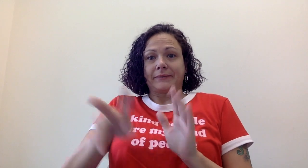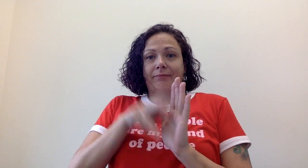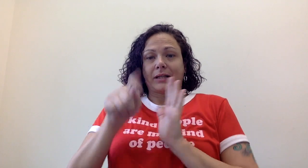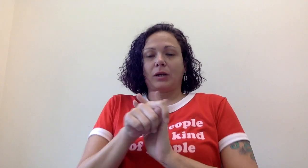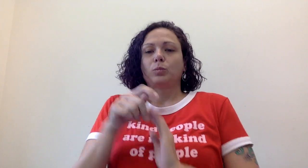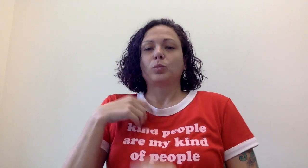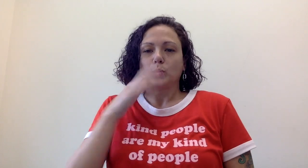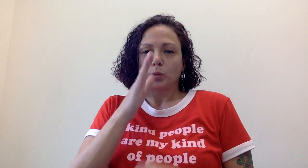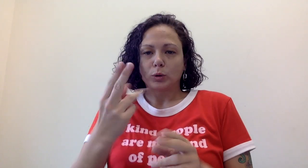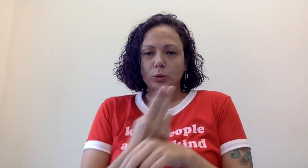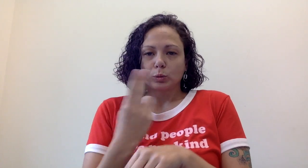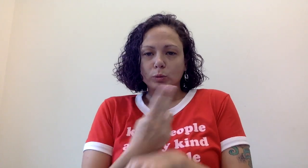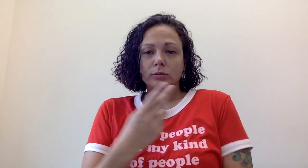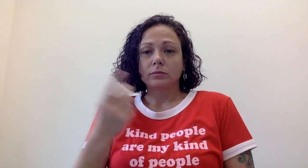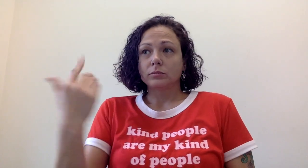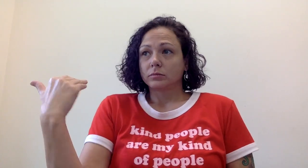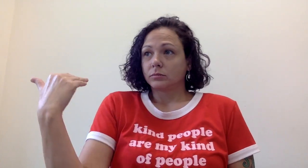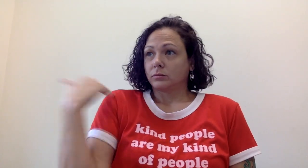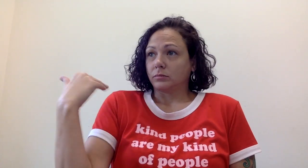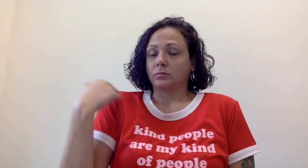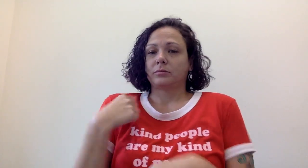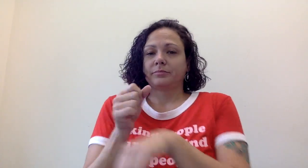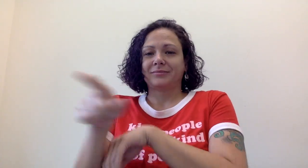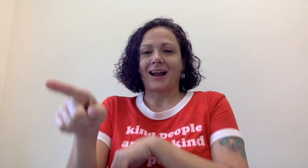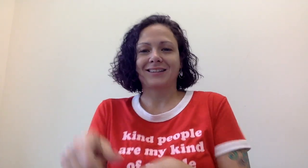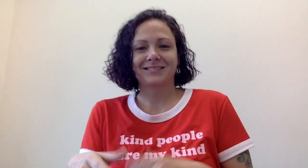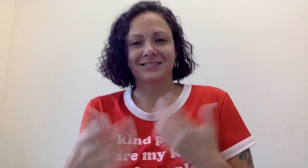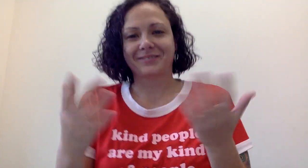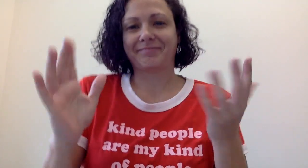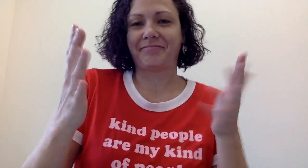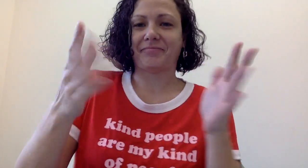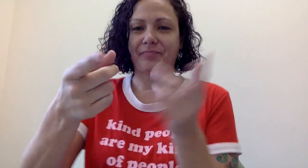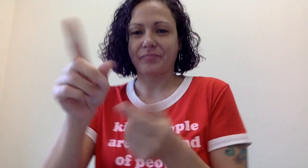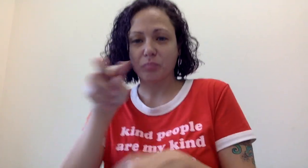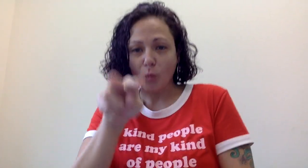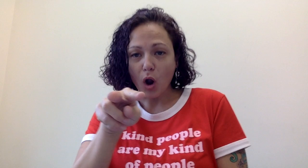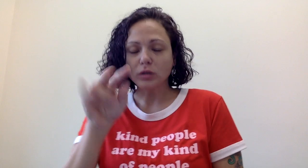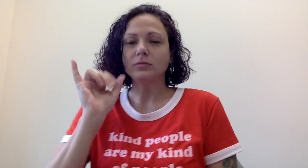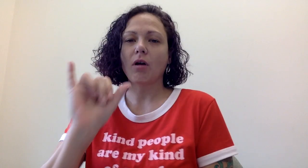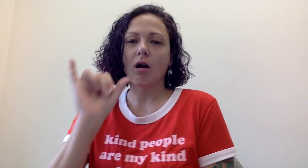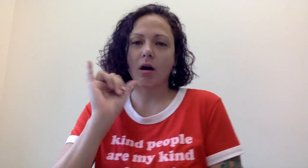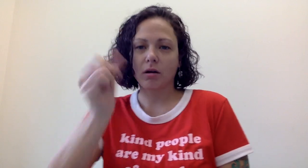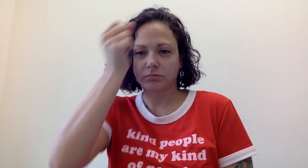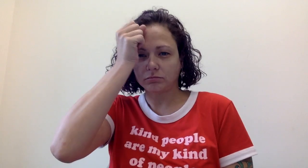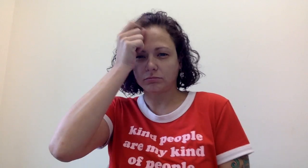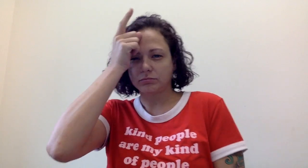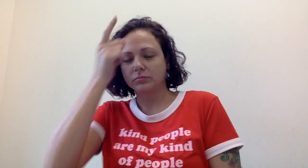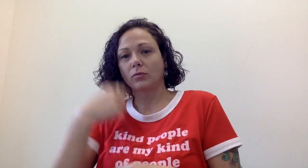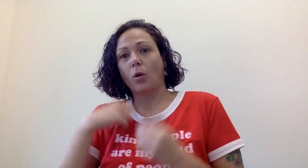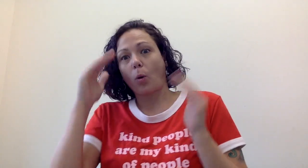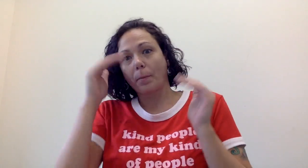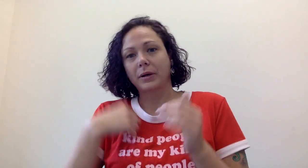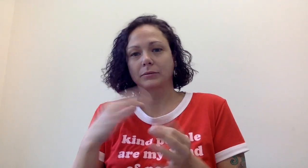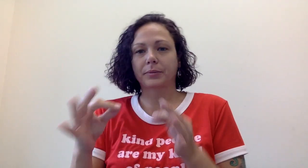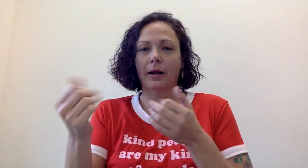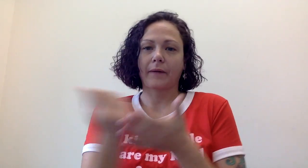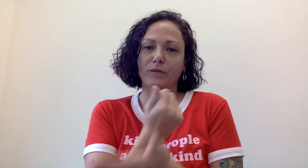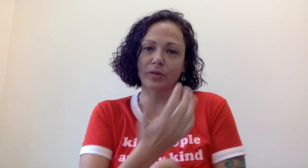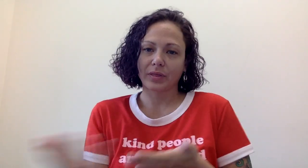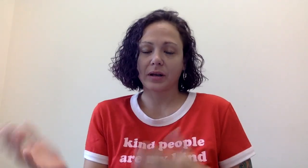So, this video will be used to send directly to people who ask me about my weight loss and how I did it. Once you watch this, you'll understand. Well, I hope I explain everything clearly enough